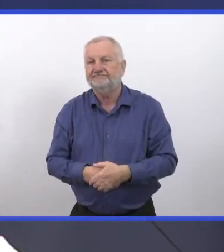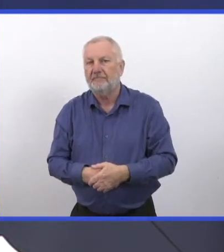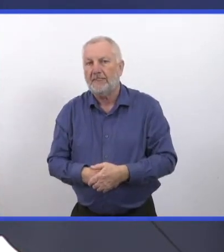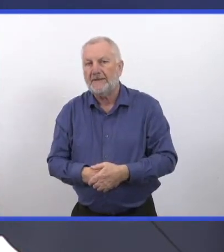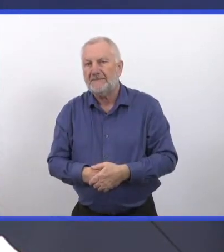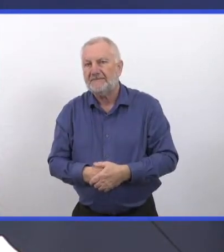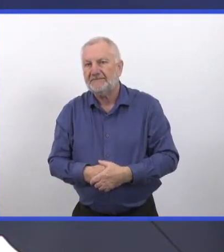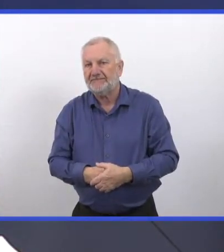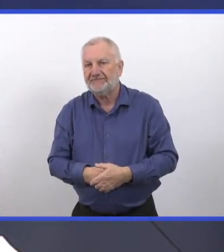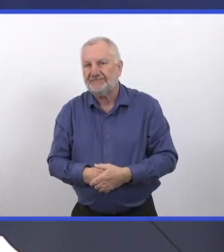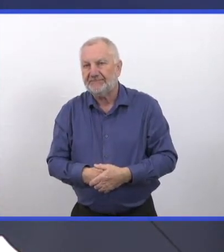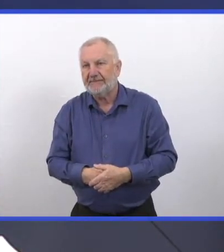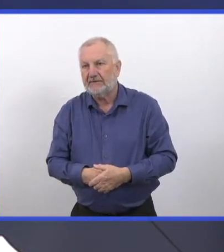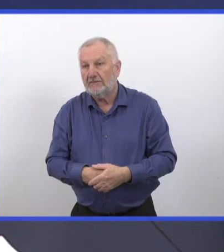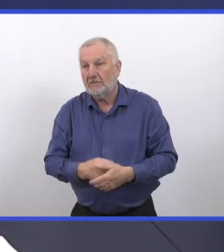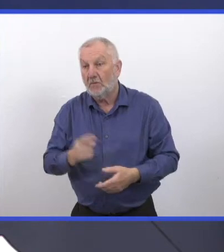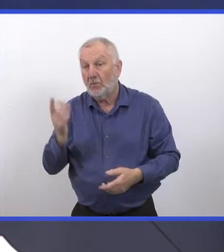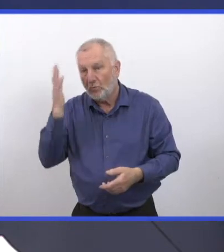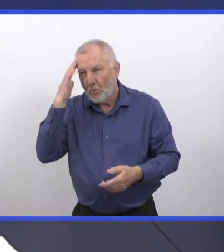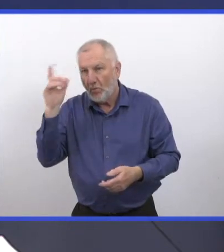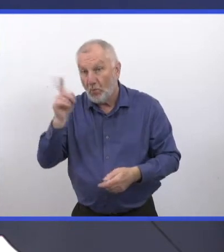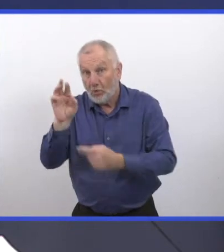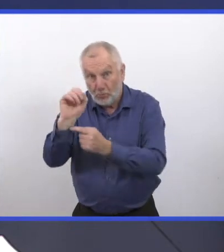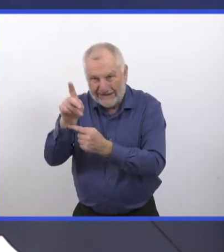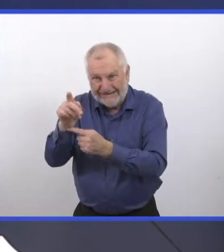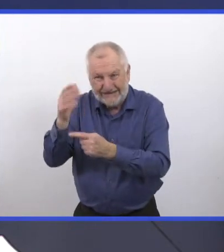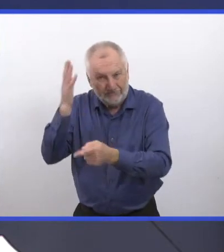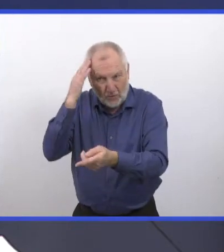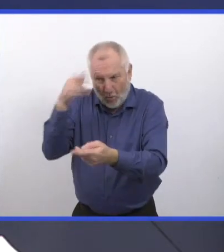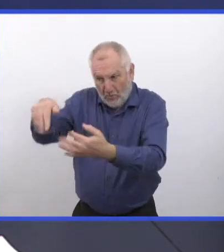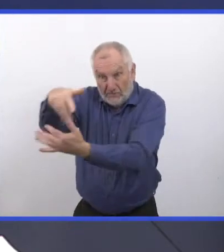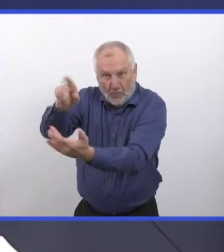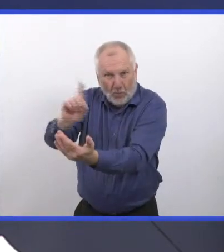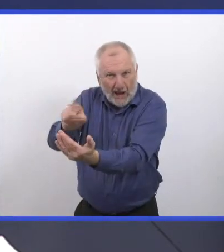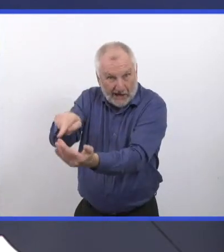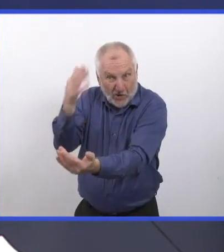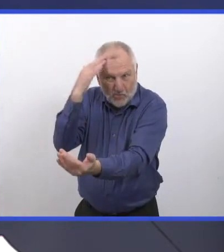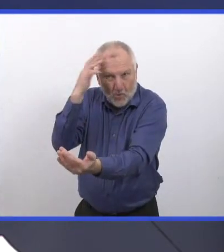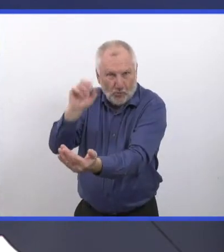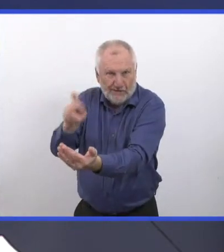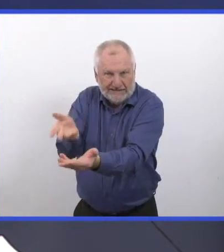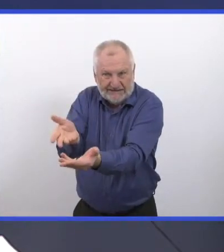We want to make sure that any mask we use first and foremost covers one's face properly.